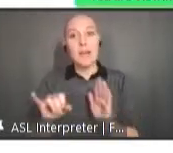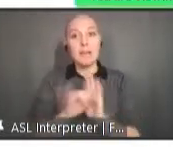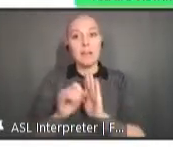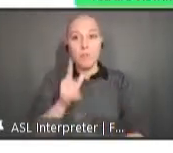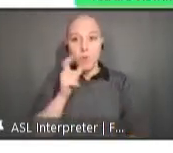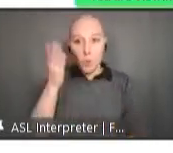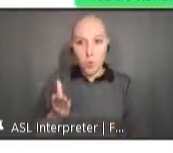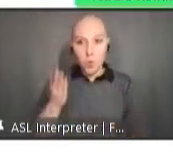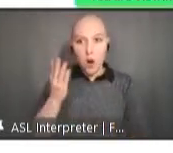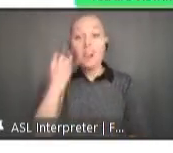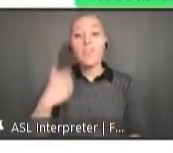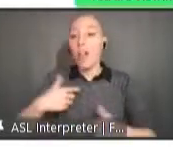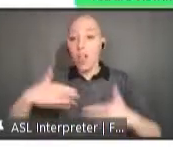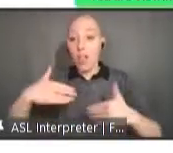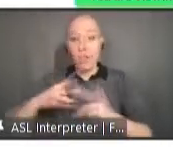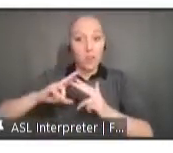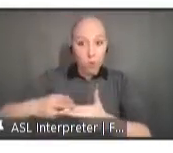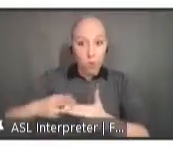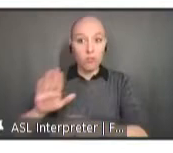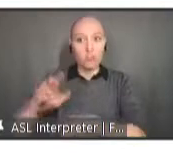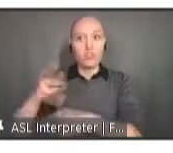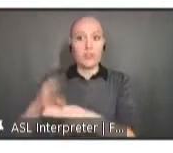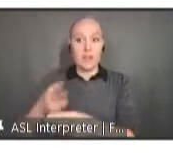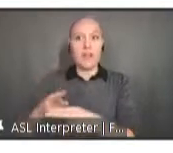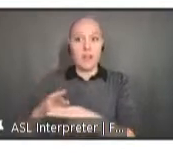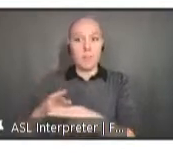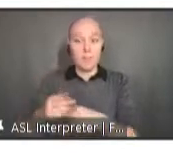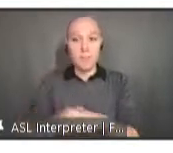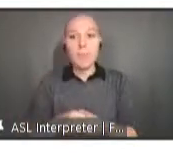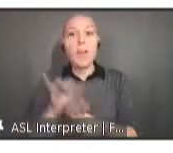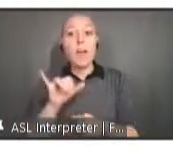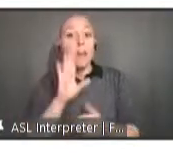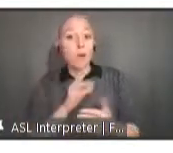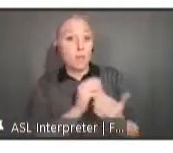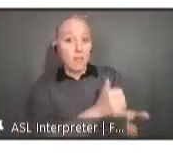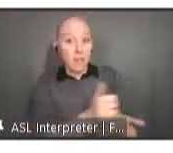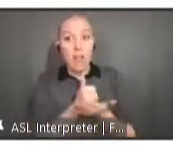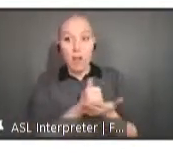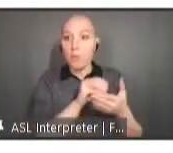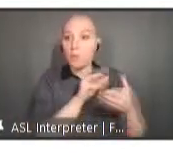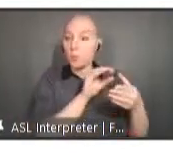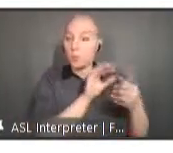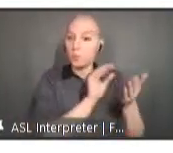you the floor. This helps the notetaker and others to follow along. Throughout the day,